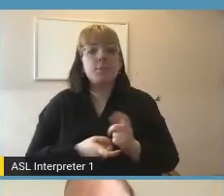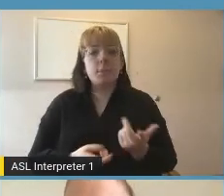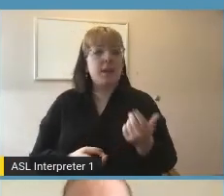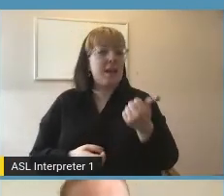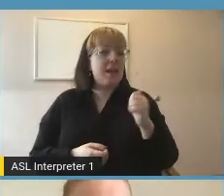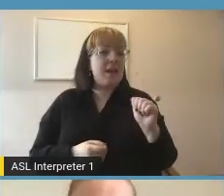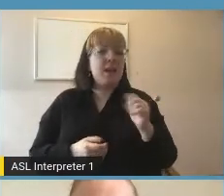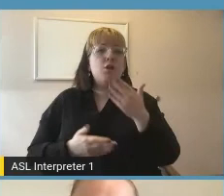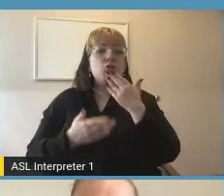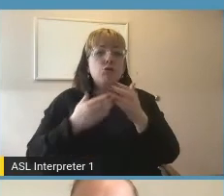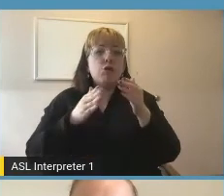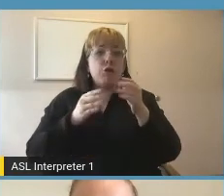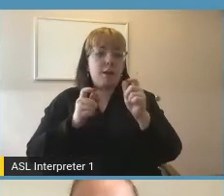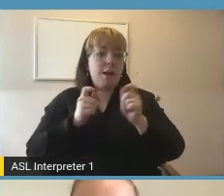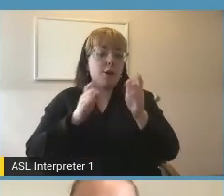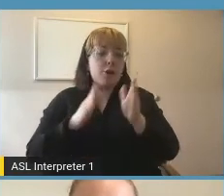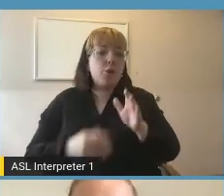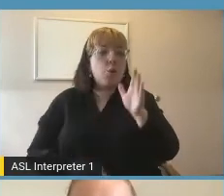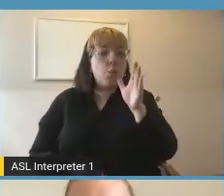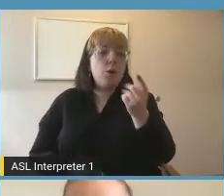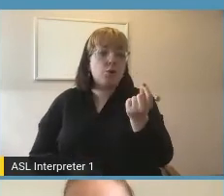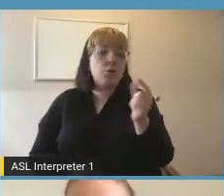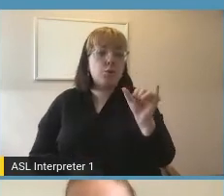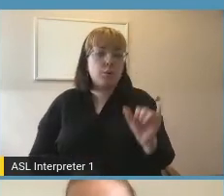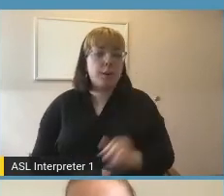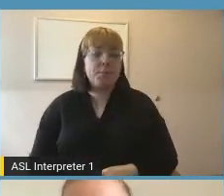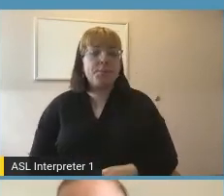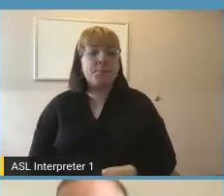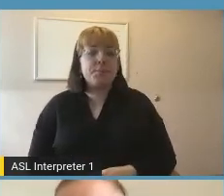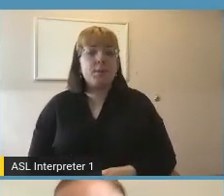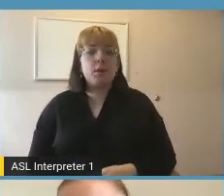question I always like to ask myself as I'm going through over and over is does the listener